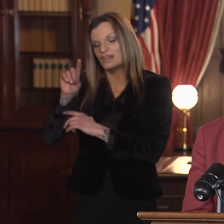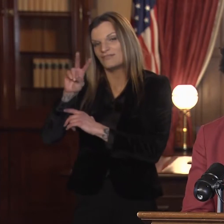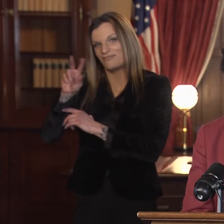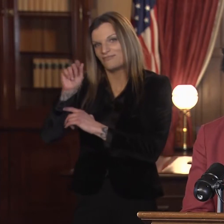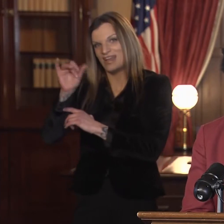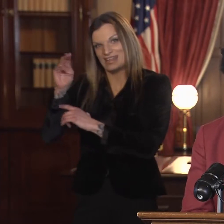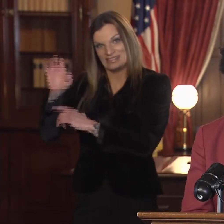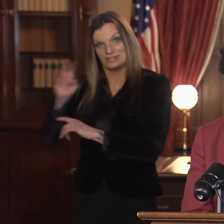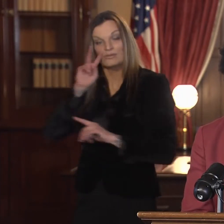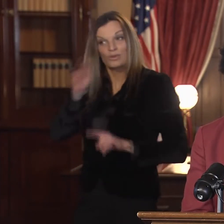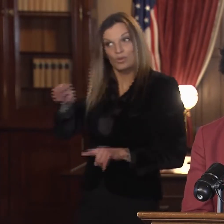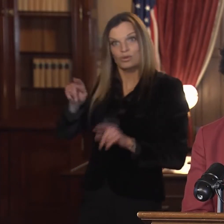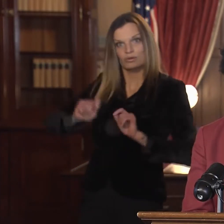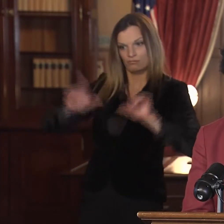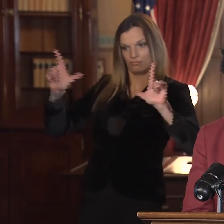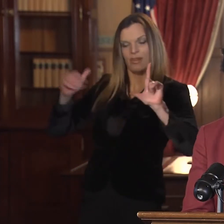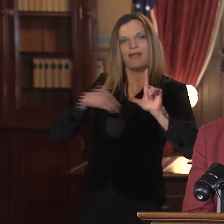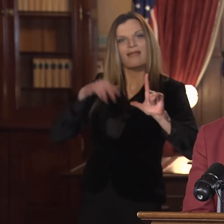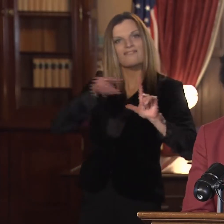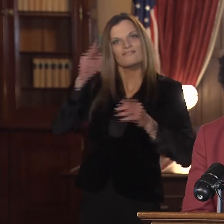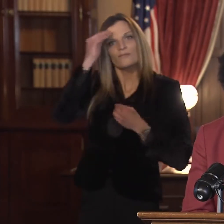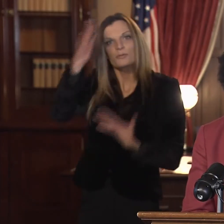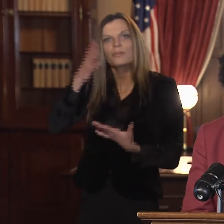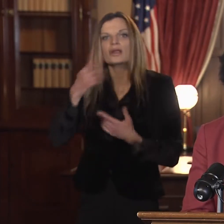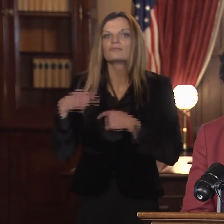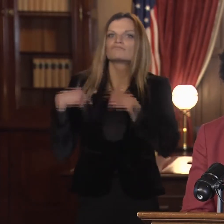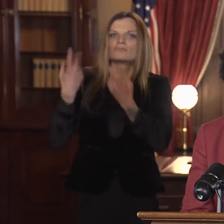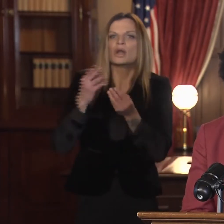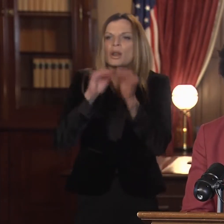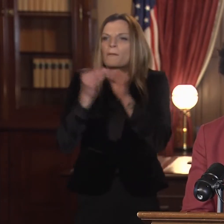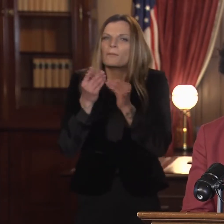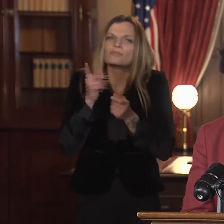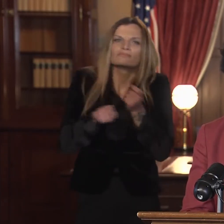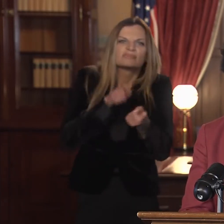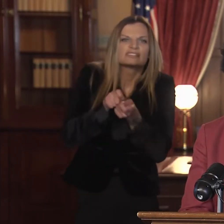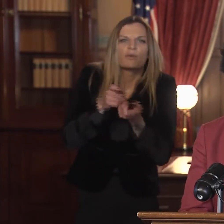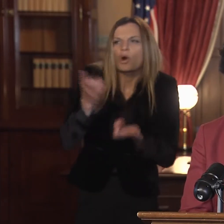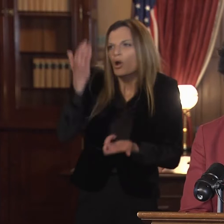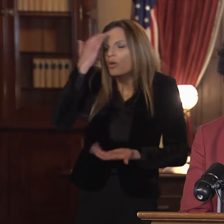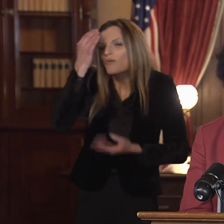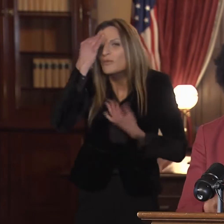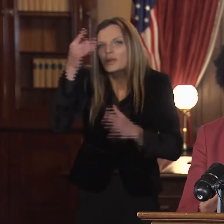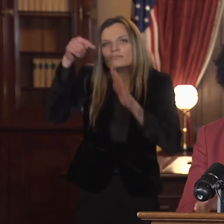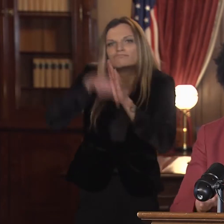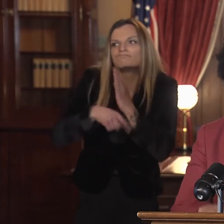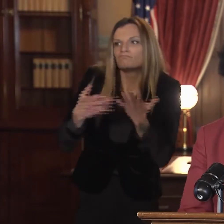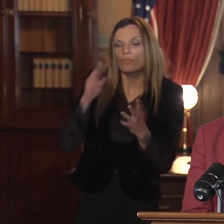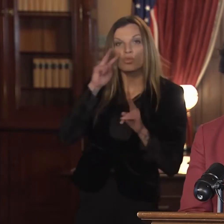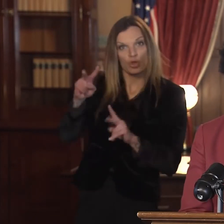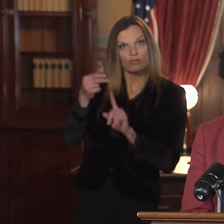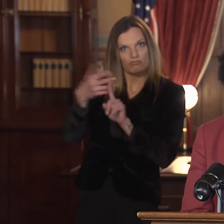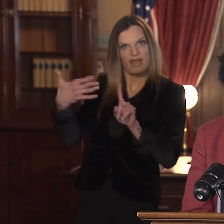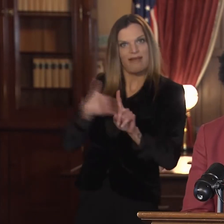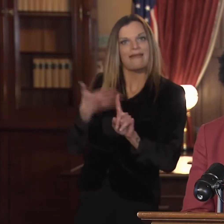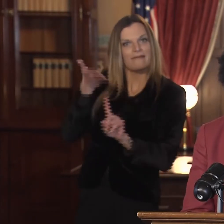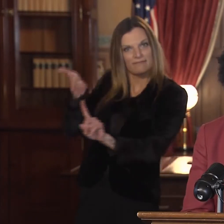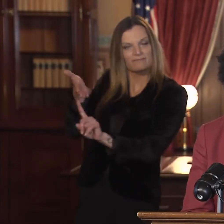VACCINE. GO TO THE WEBSITE MICHIGAN.GOV/COVIDVACCINE TO SEE